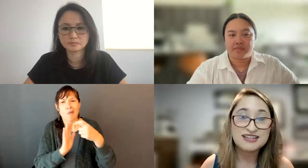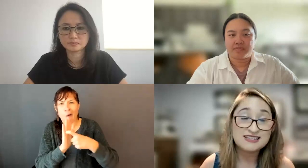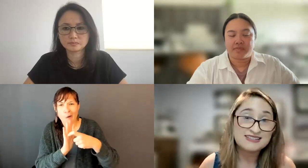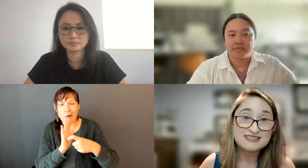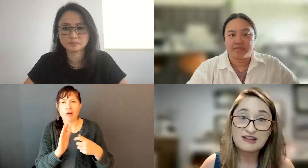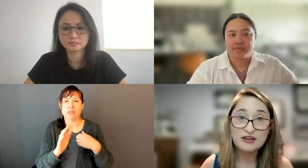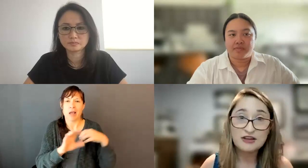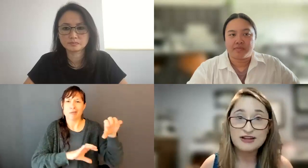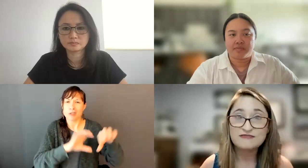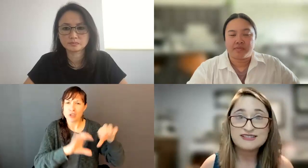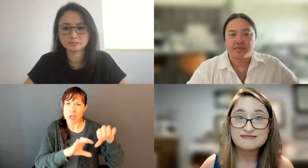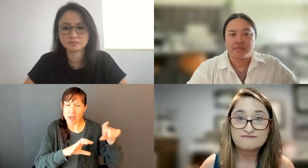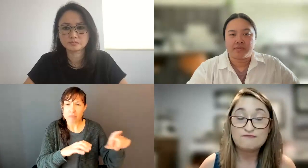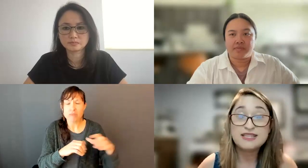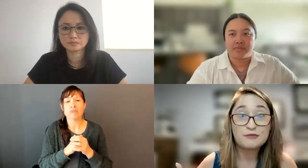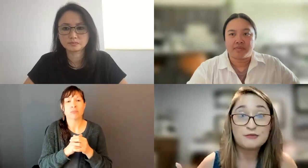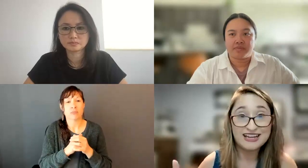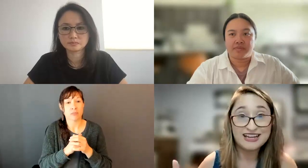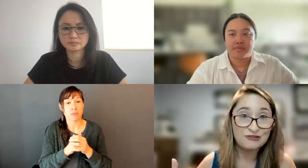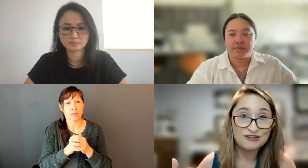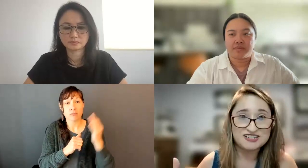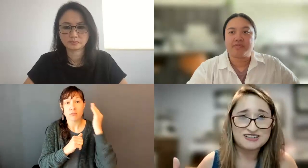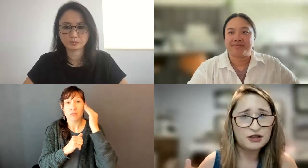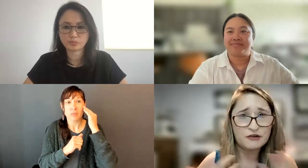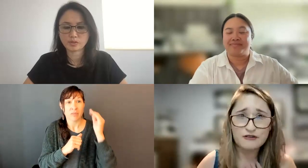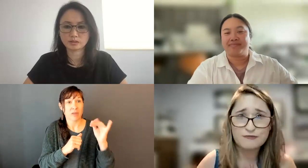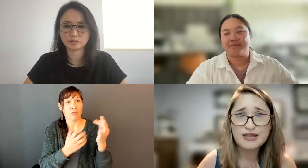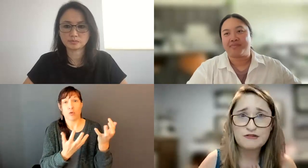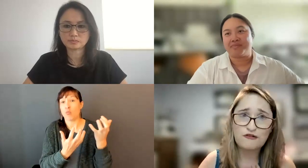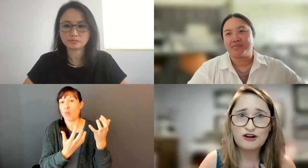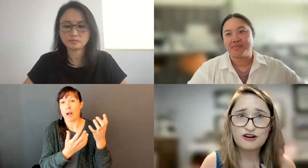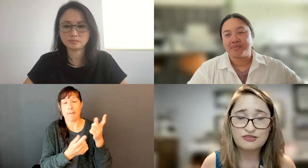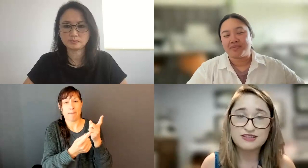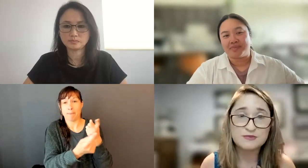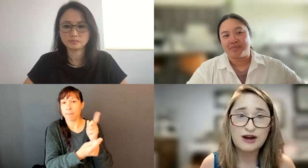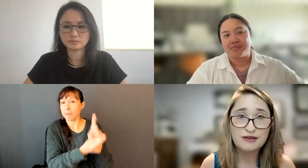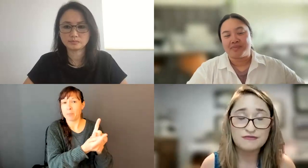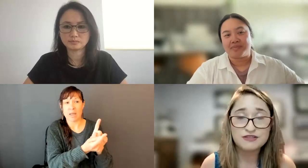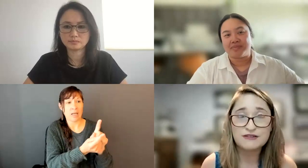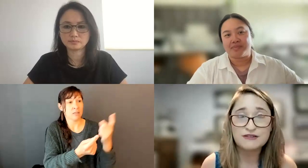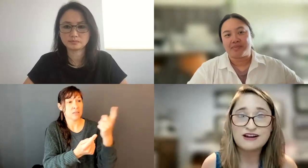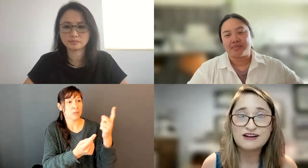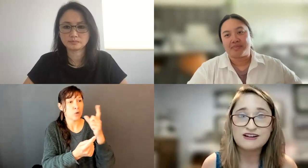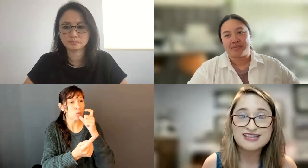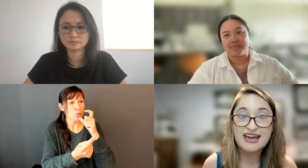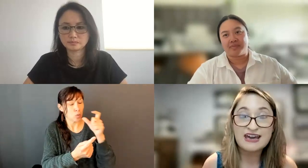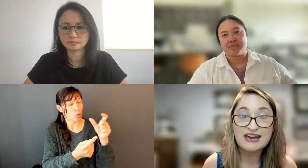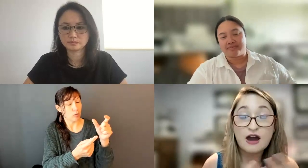just in case all you wanna do is meet someone like you, which is, you know, for me before this program, it was really rare to say,